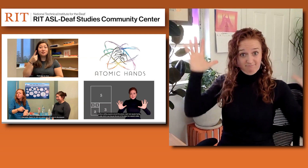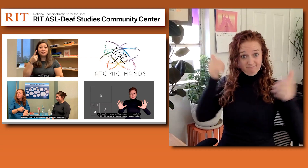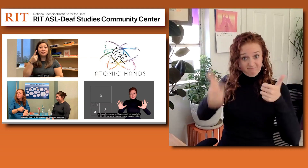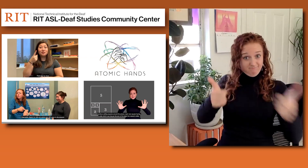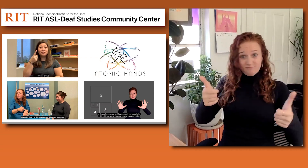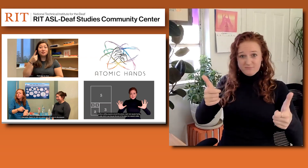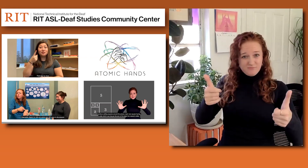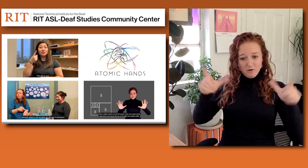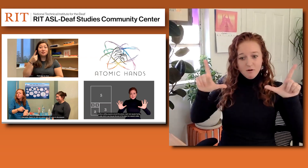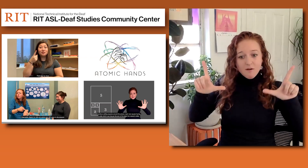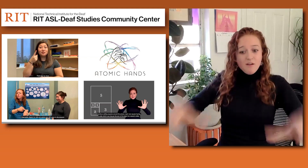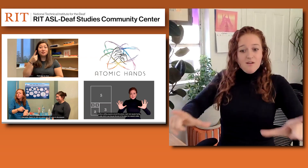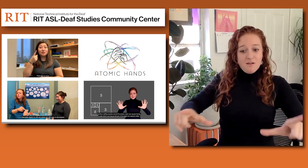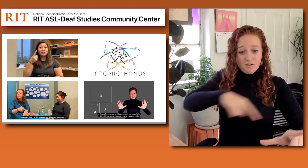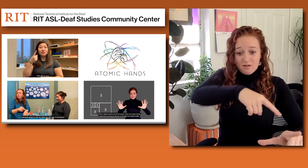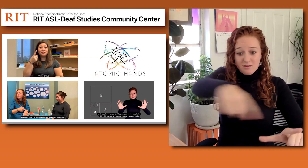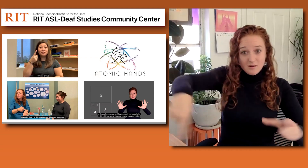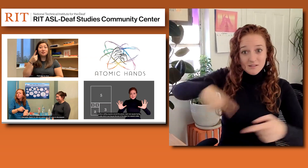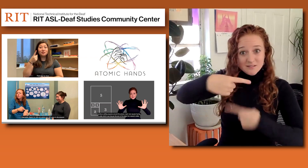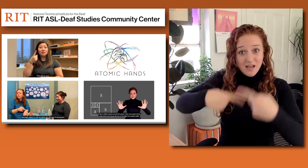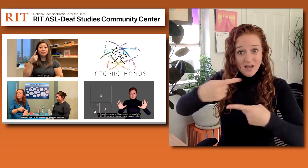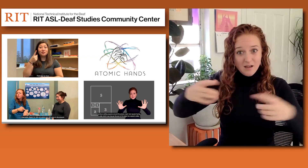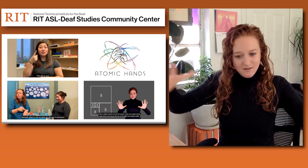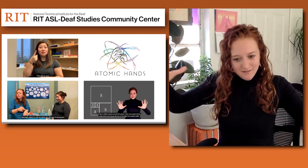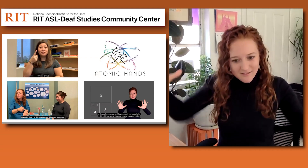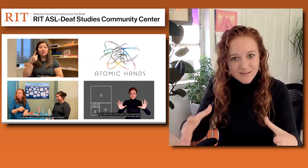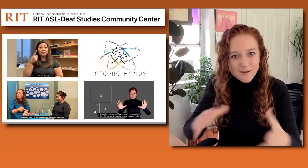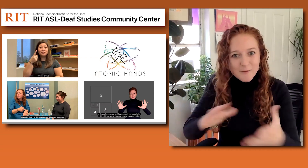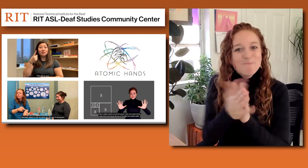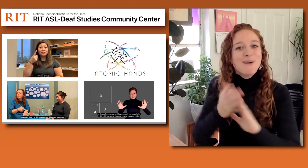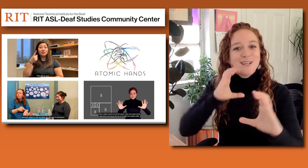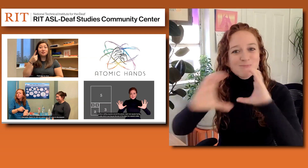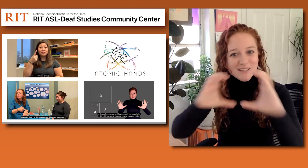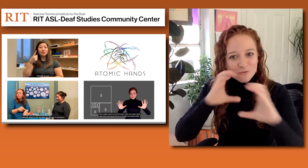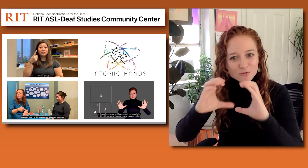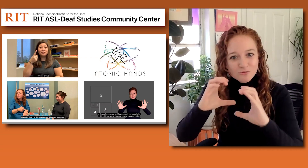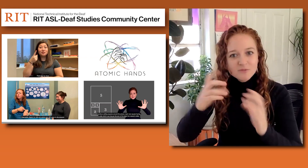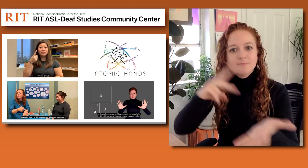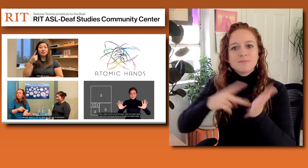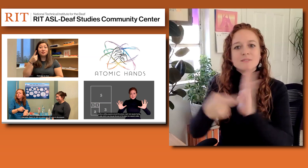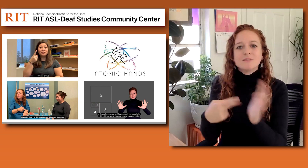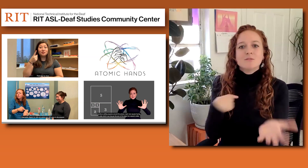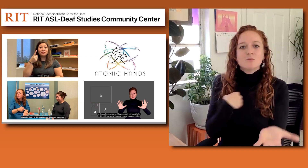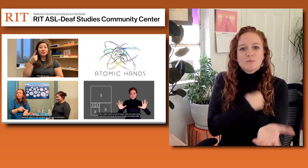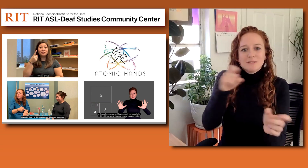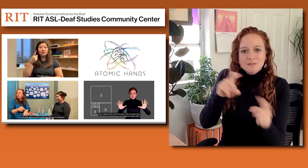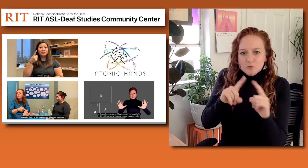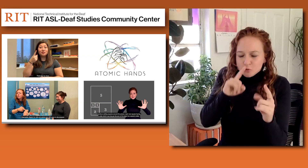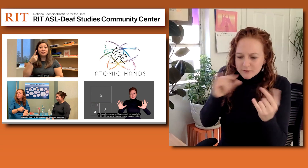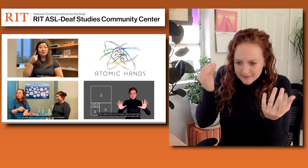but it's the framework and the collective part of signing that becomes communication and how people